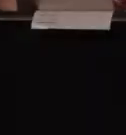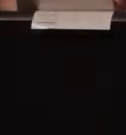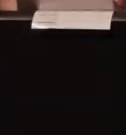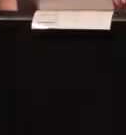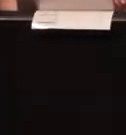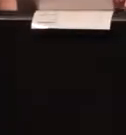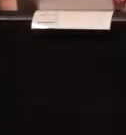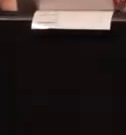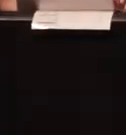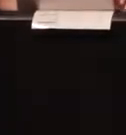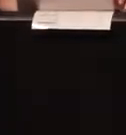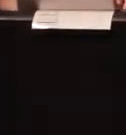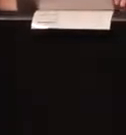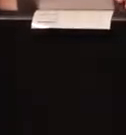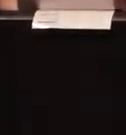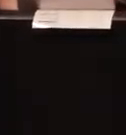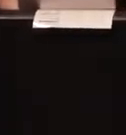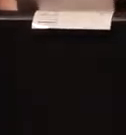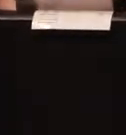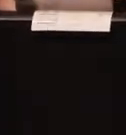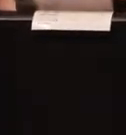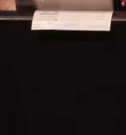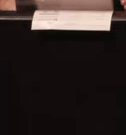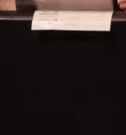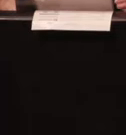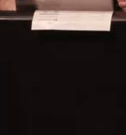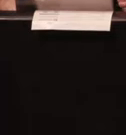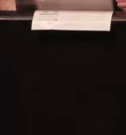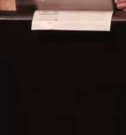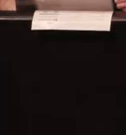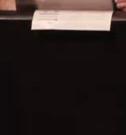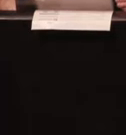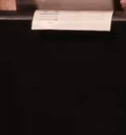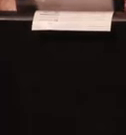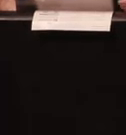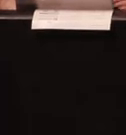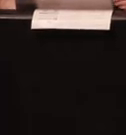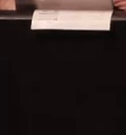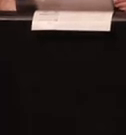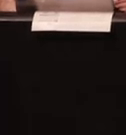Can you hear me okay? It's mandate, I'll carry on anyway.